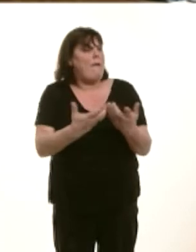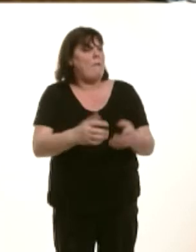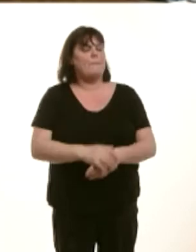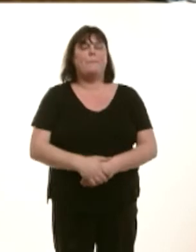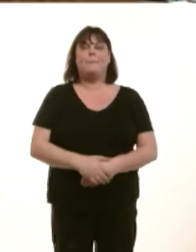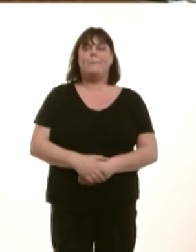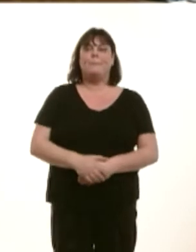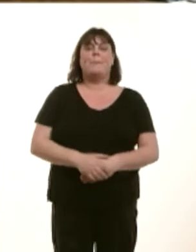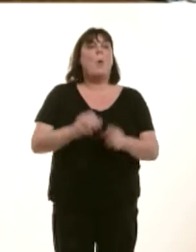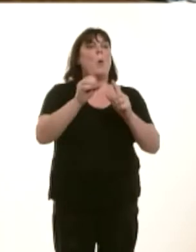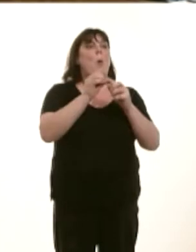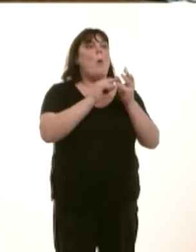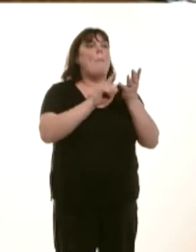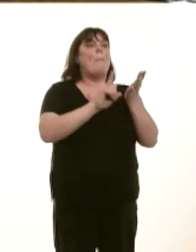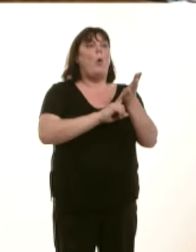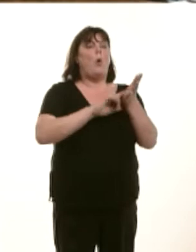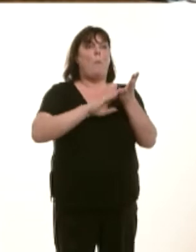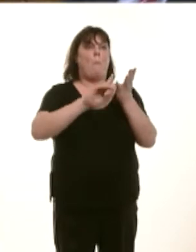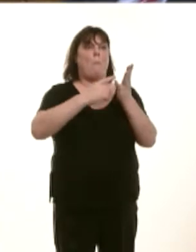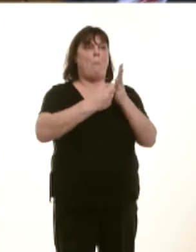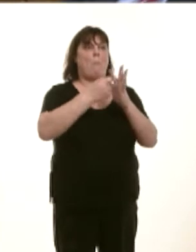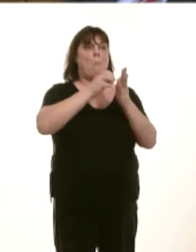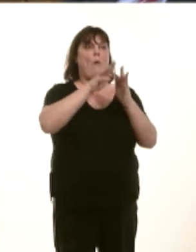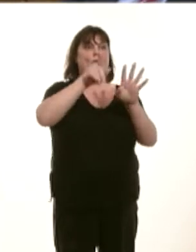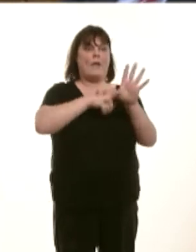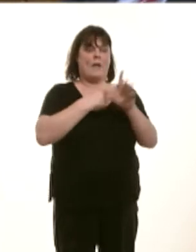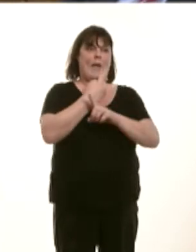Murphy, who is our Oxbridge ambassador, who has done so much work on this, and we are